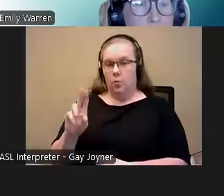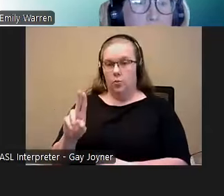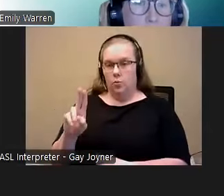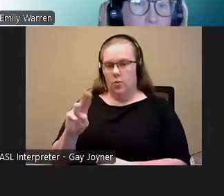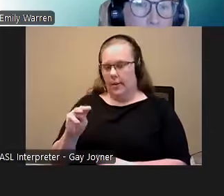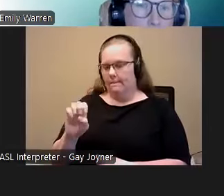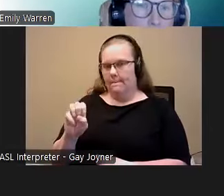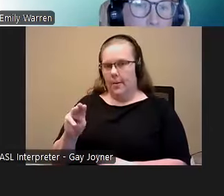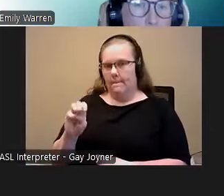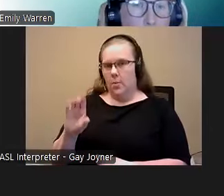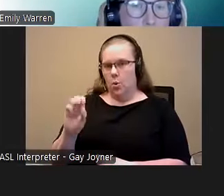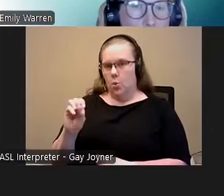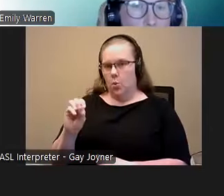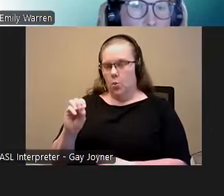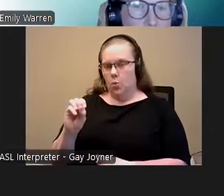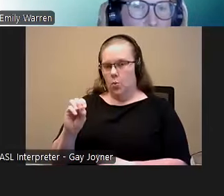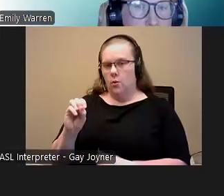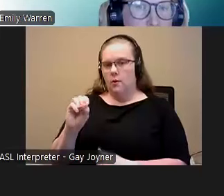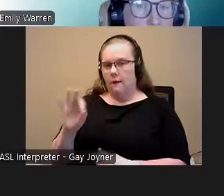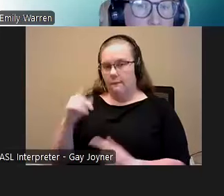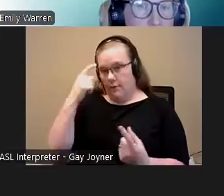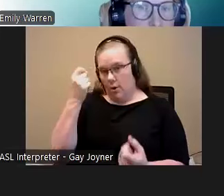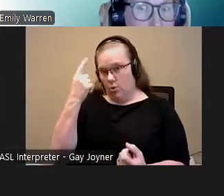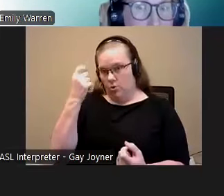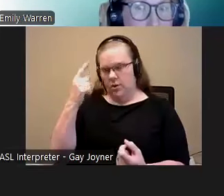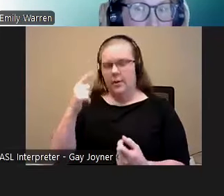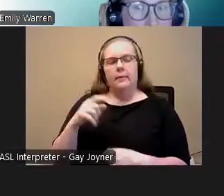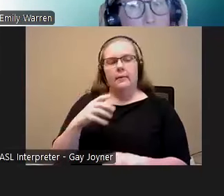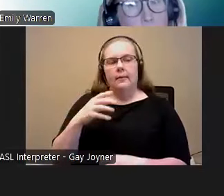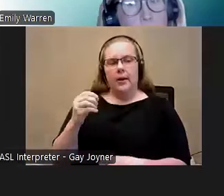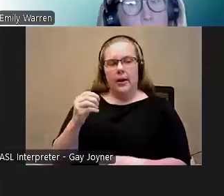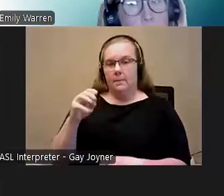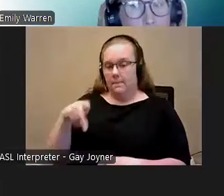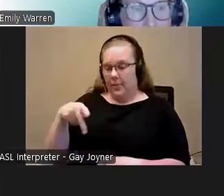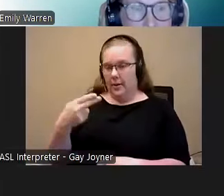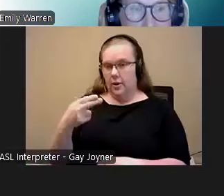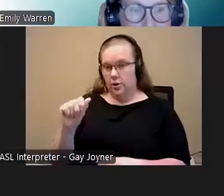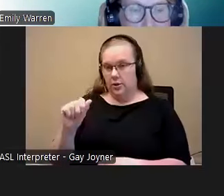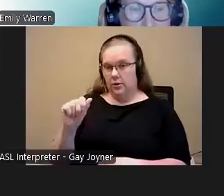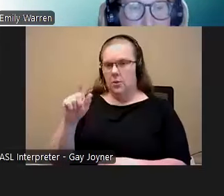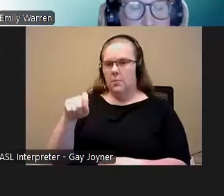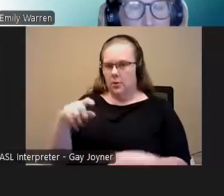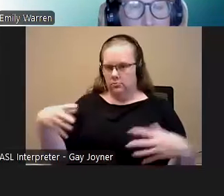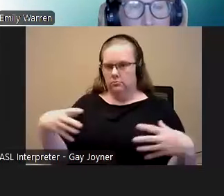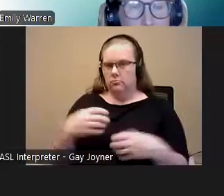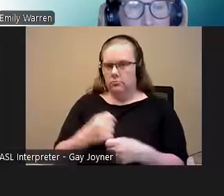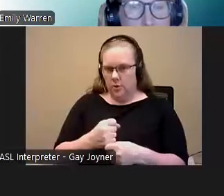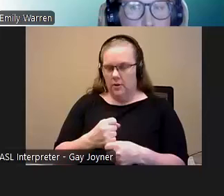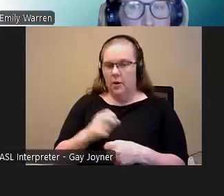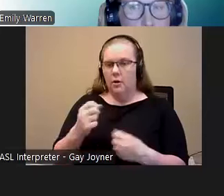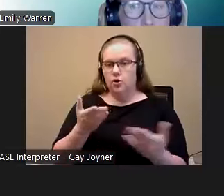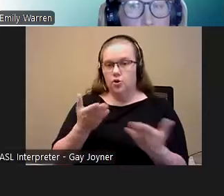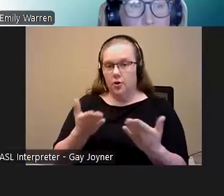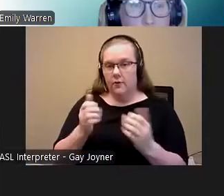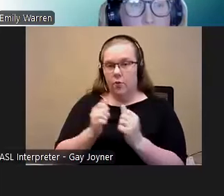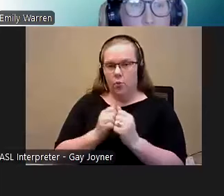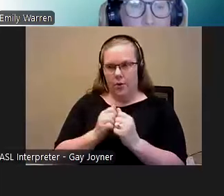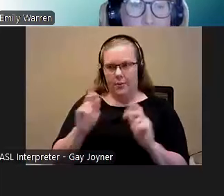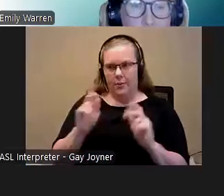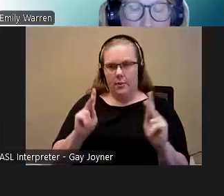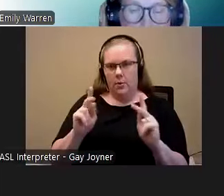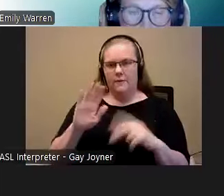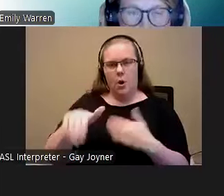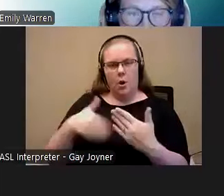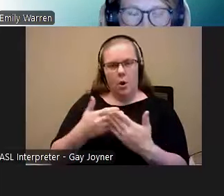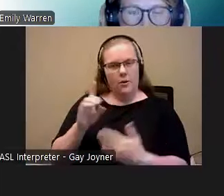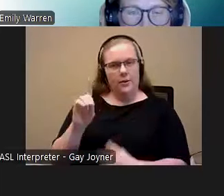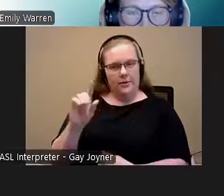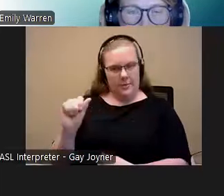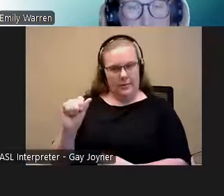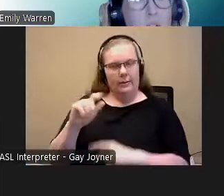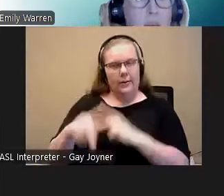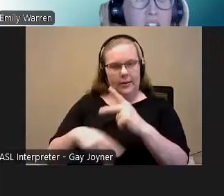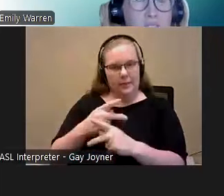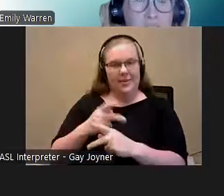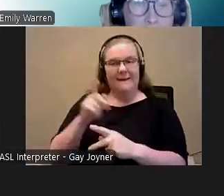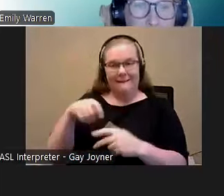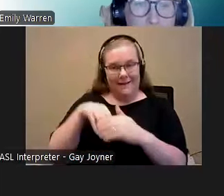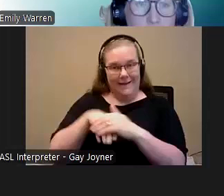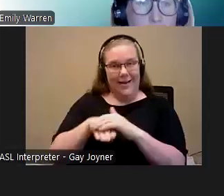also note that while they must to cumulatively serve people of all disability types, PHAs can